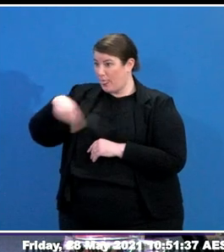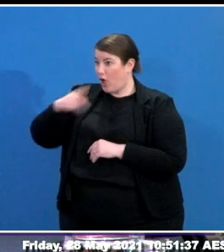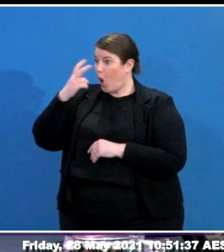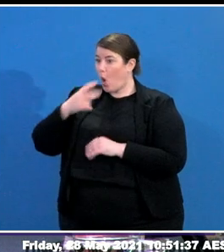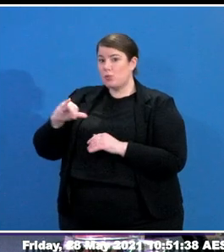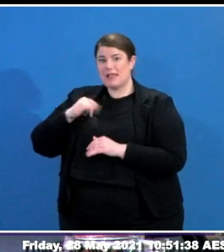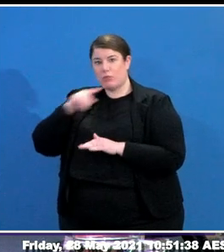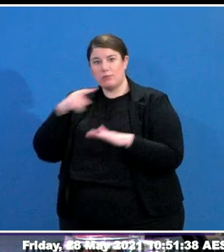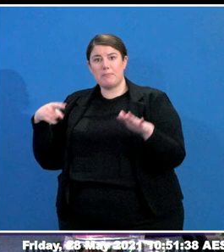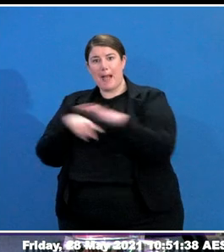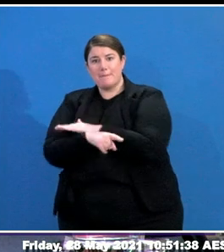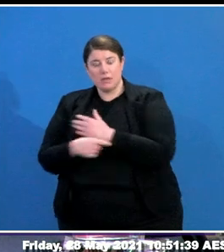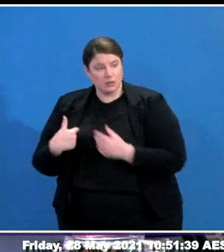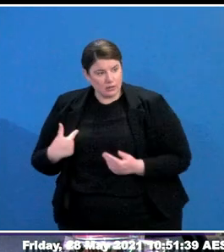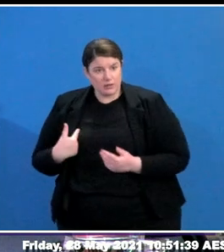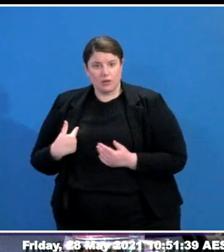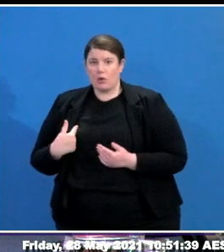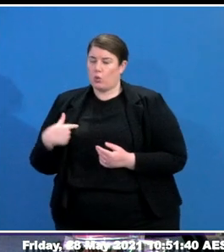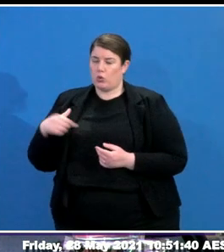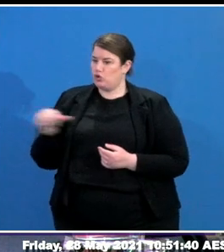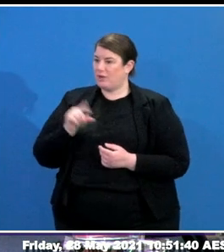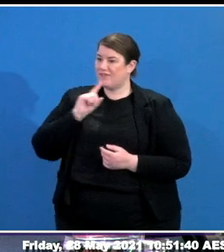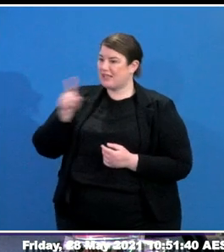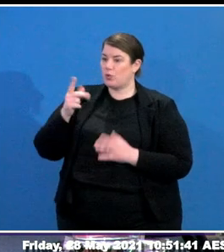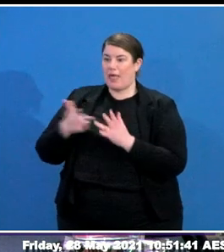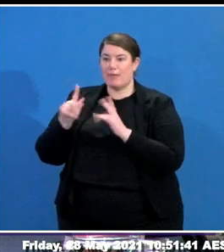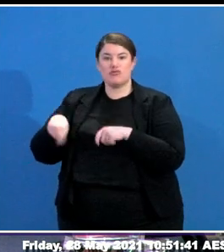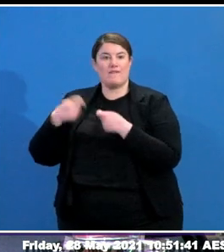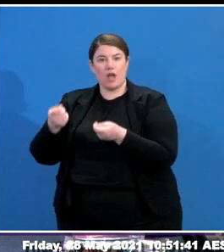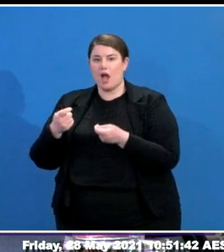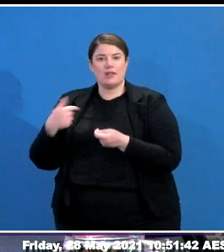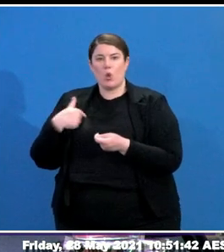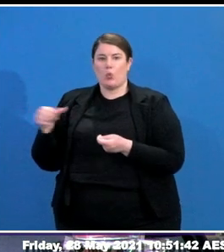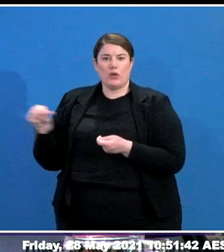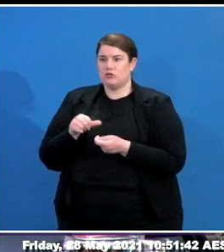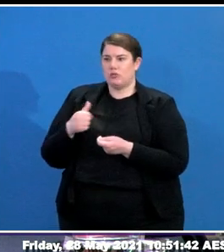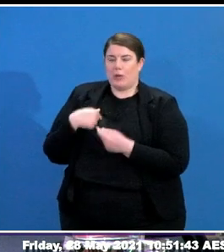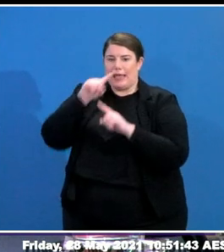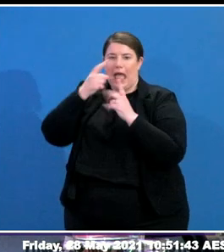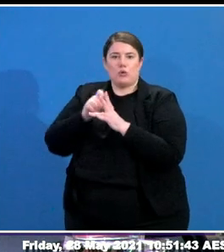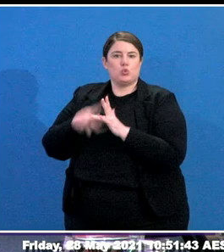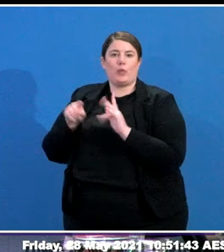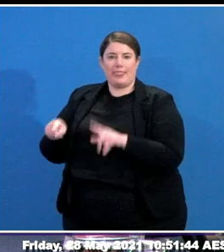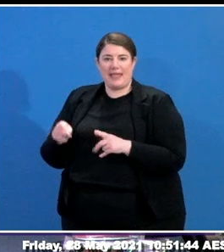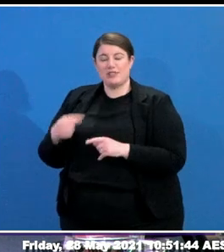say to the other provider we just can't do that, we cannot do justice to the client. So I think that is the beginning of it.